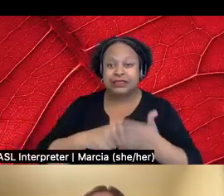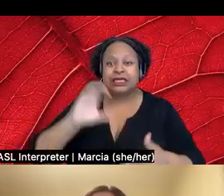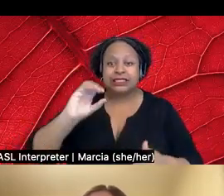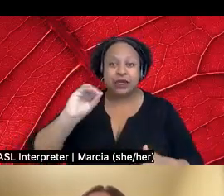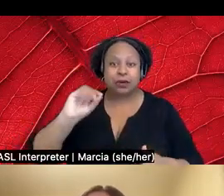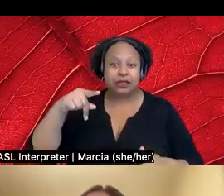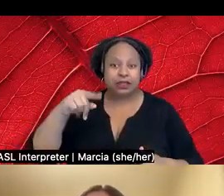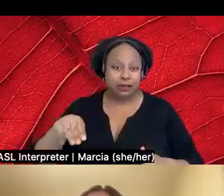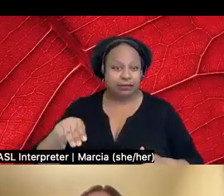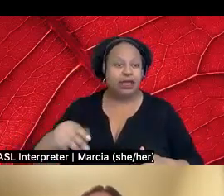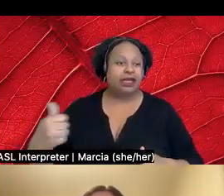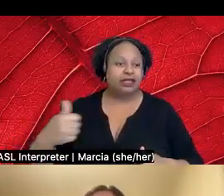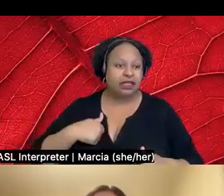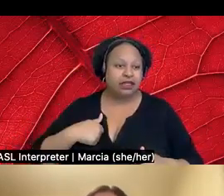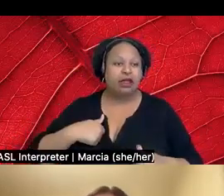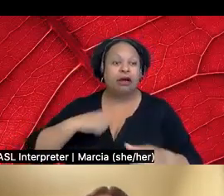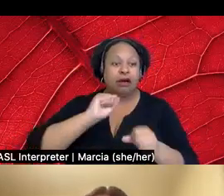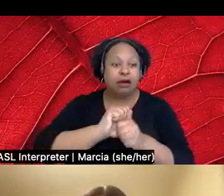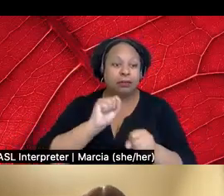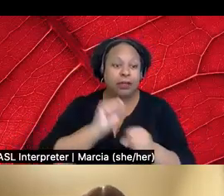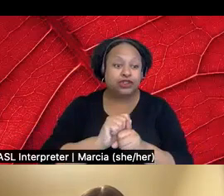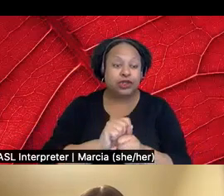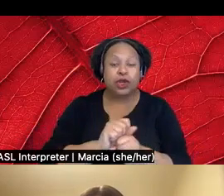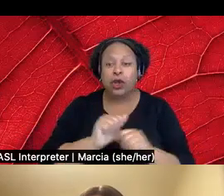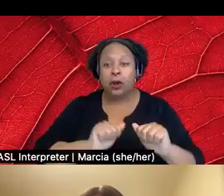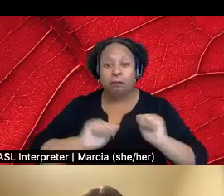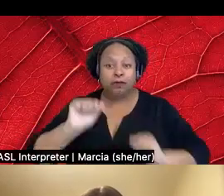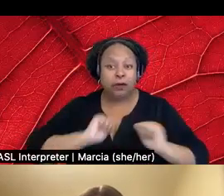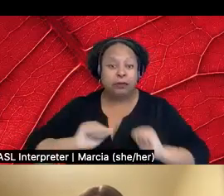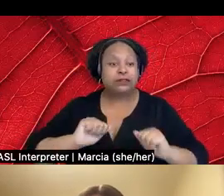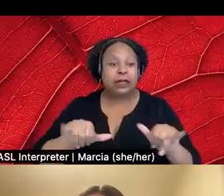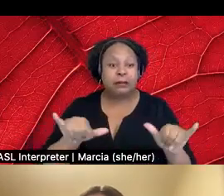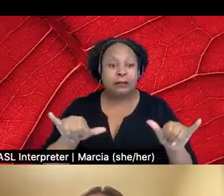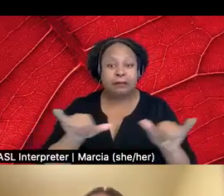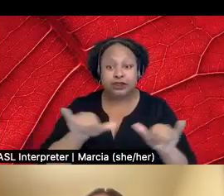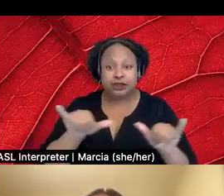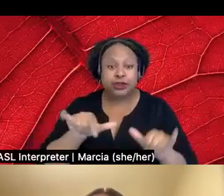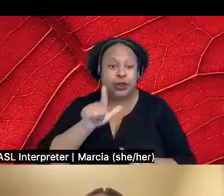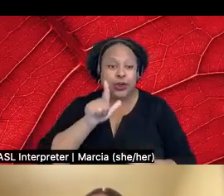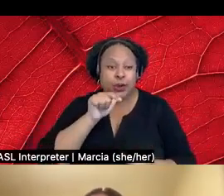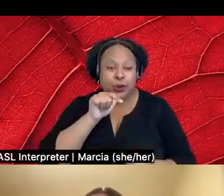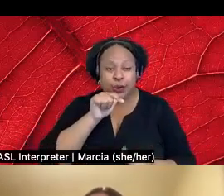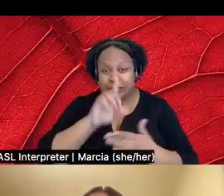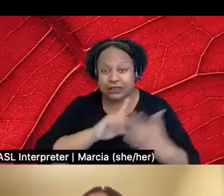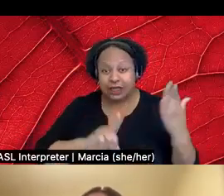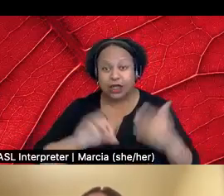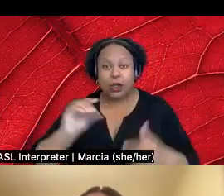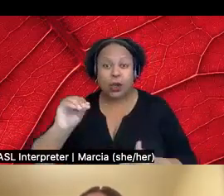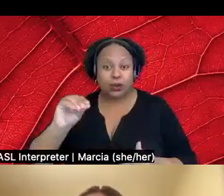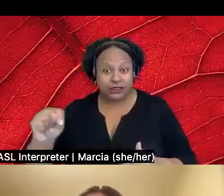It was originally designed for OT's by OT's, and it's become one of the most used